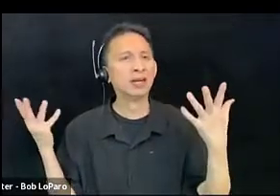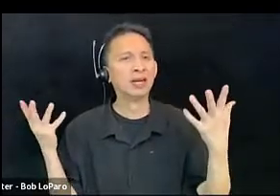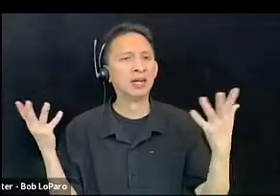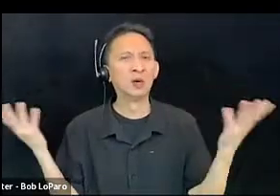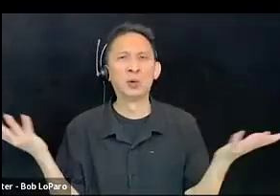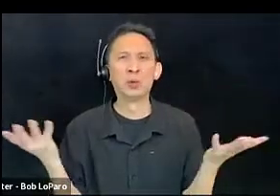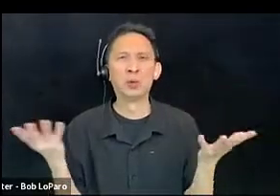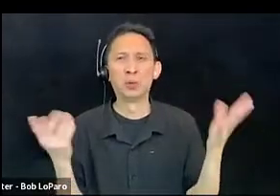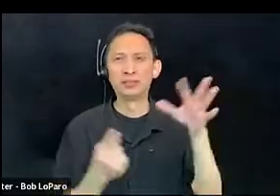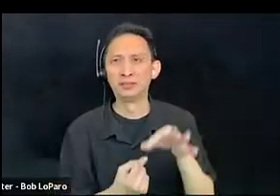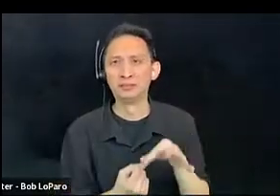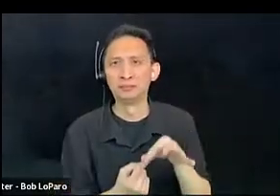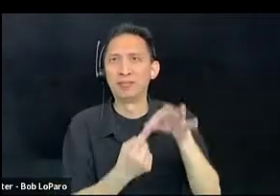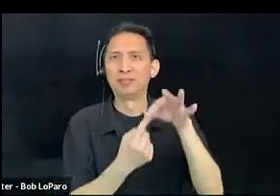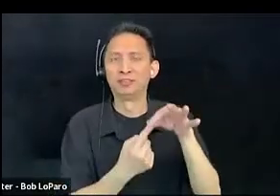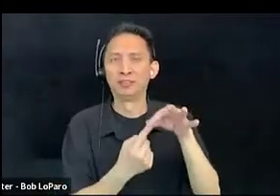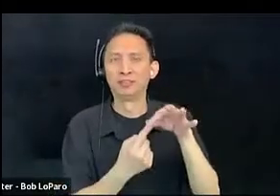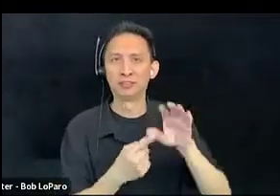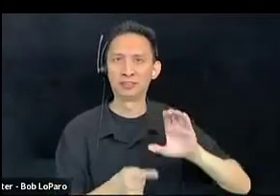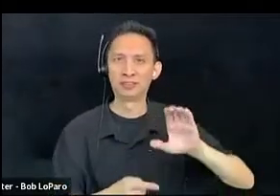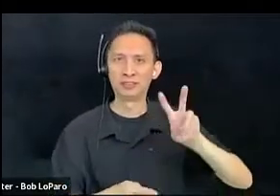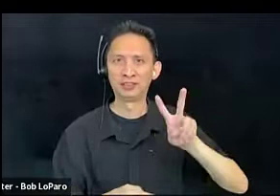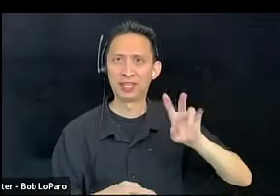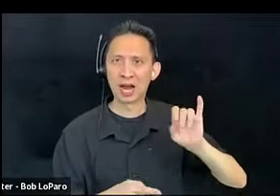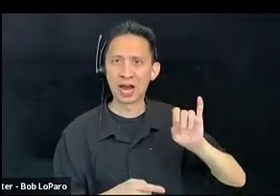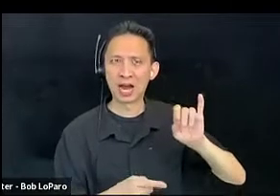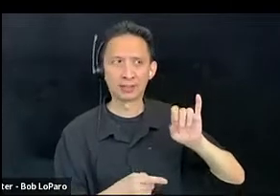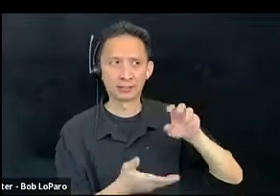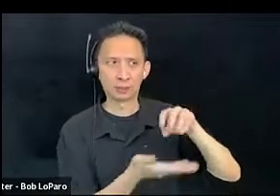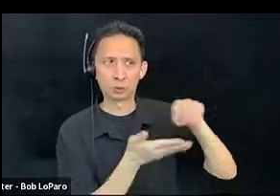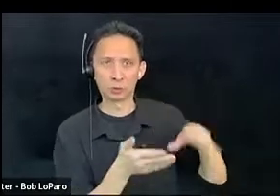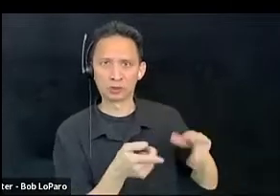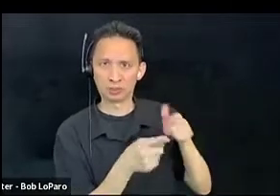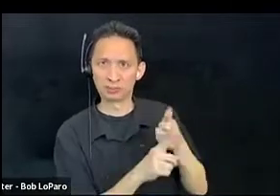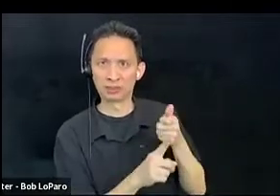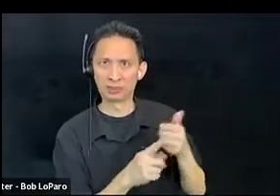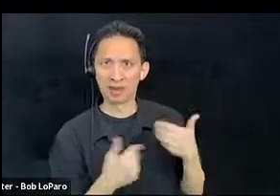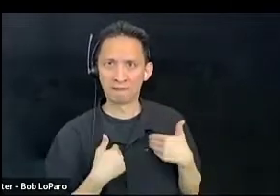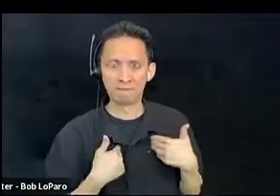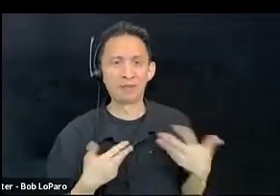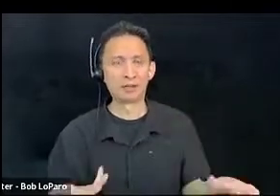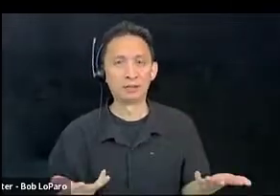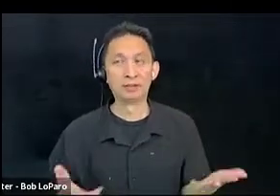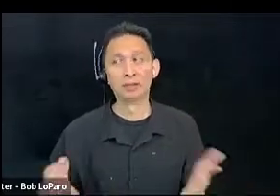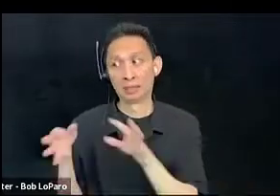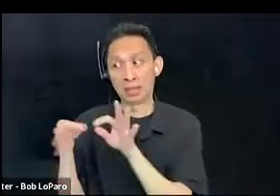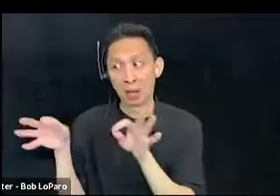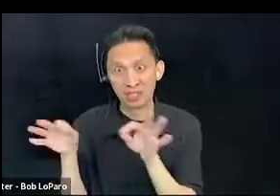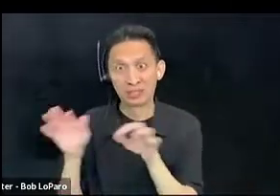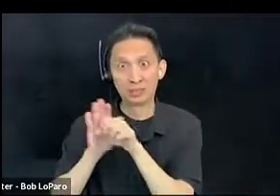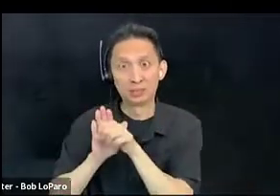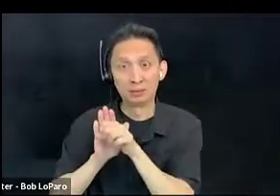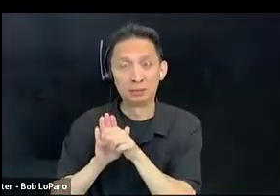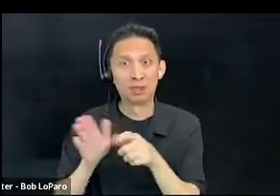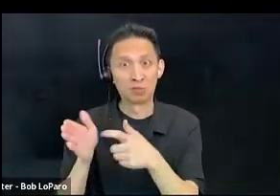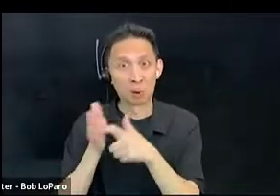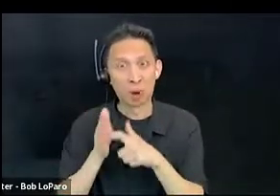considerations for CVI. Well, you don't need language and symbolism to reach phase two and late phase three,